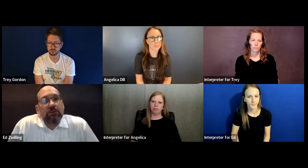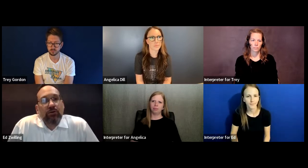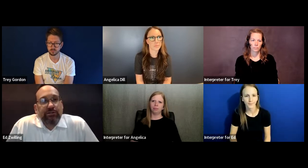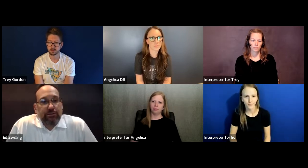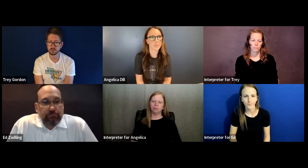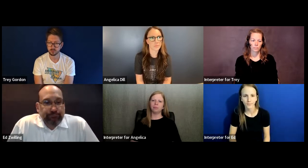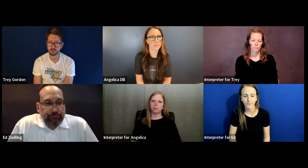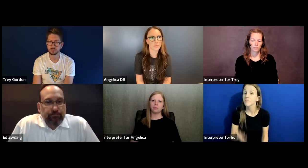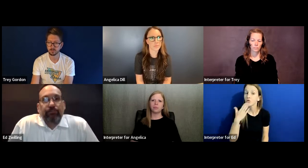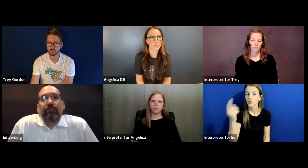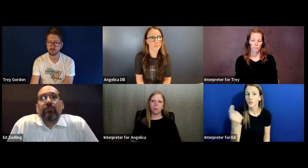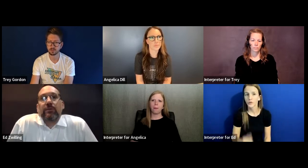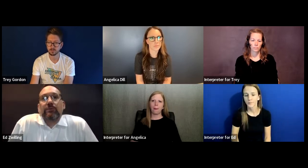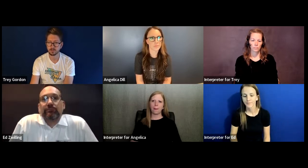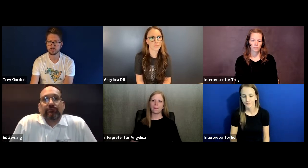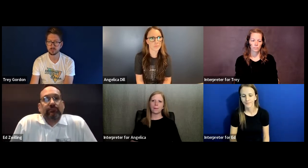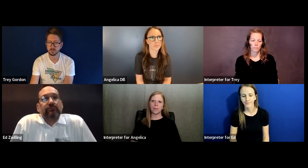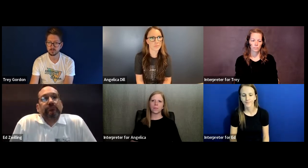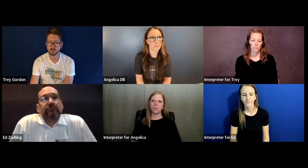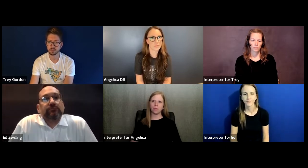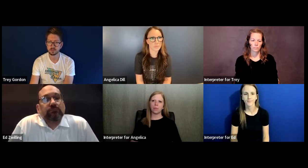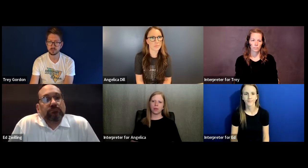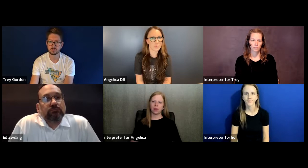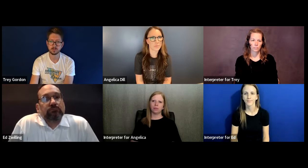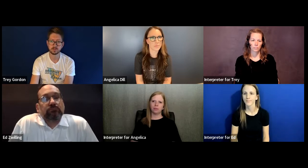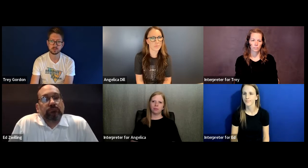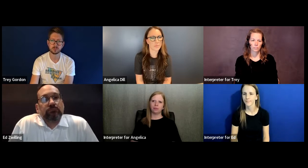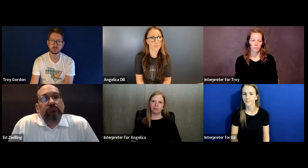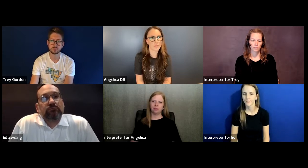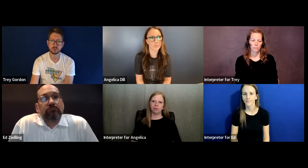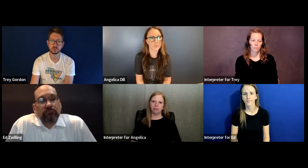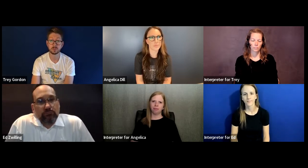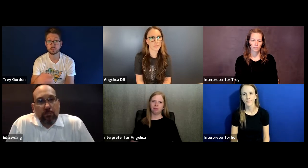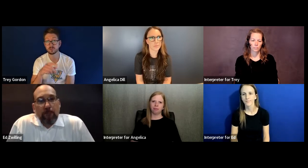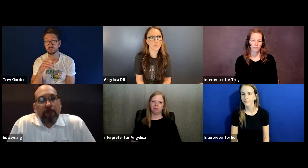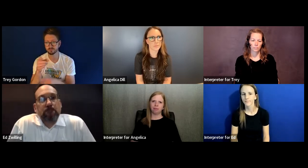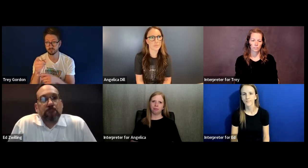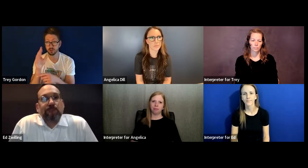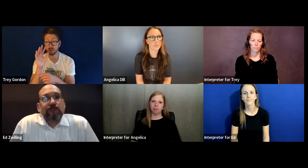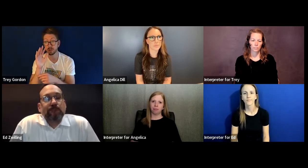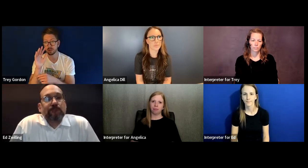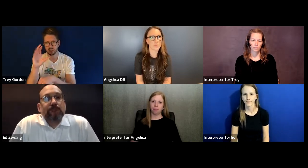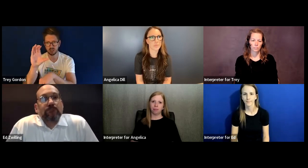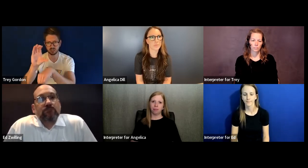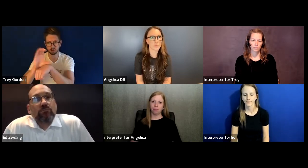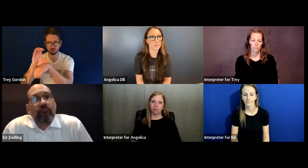good question